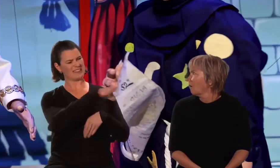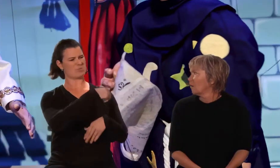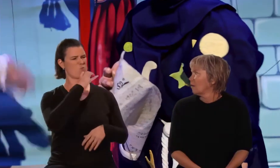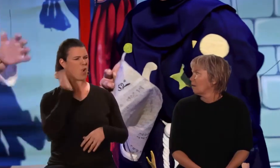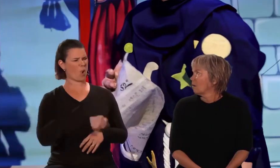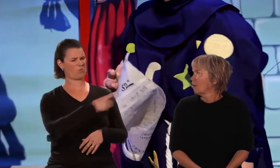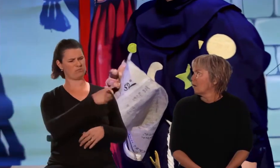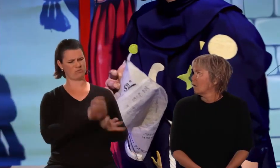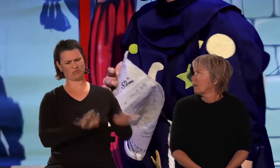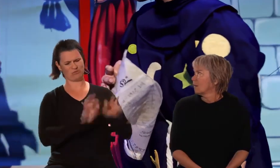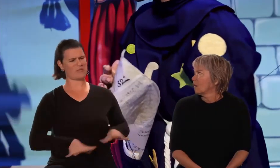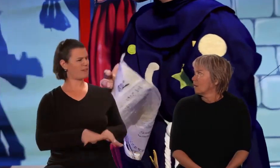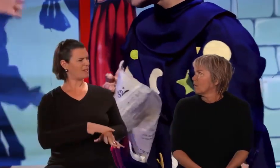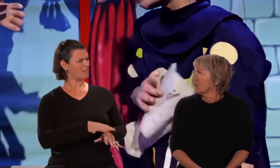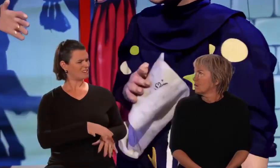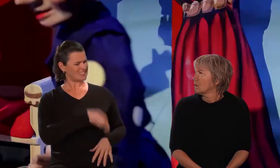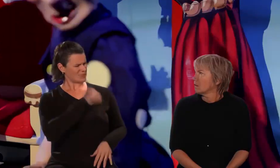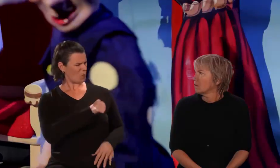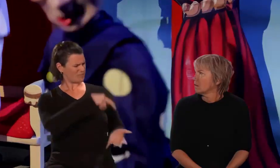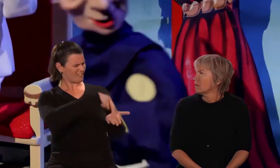Don't stand there staring at me, scoot! Go on, scoot!